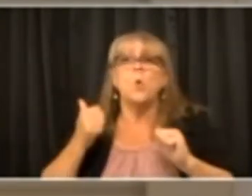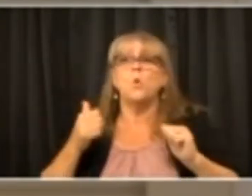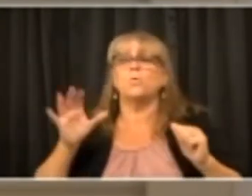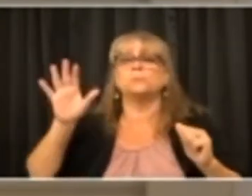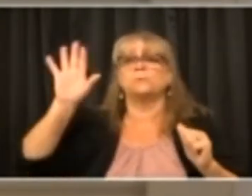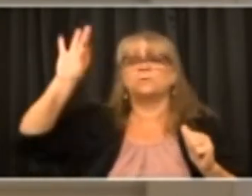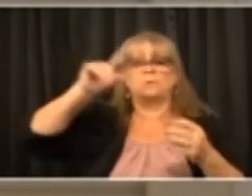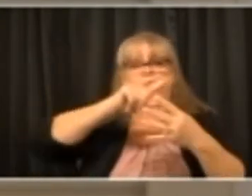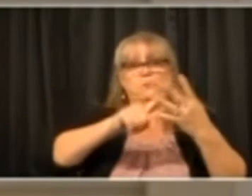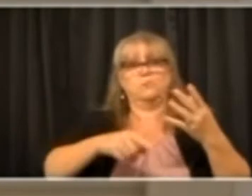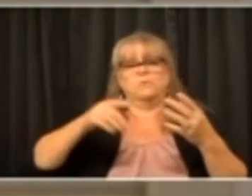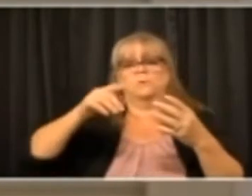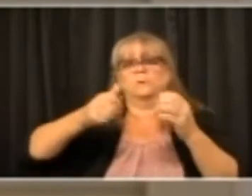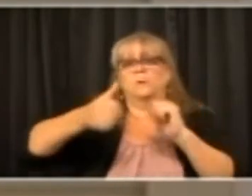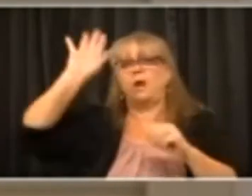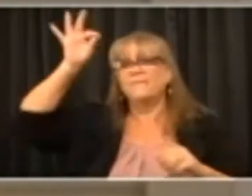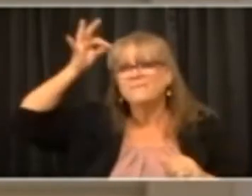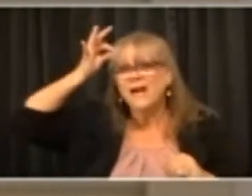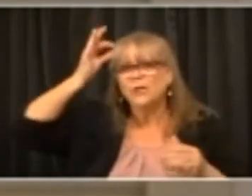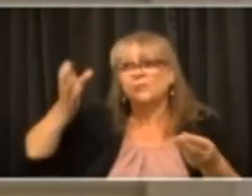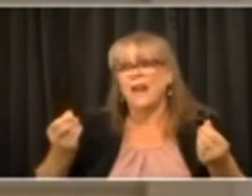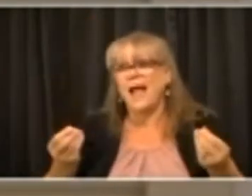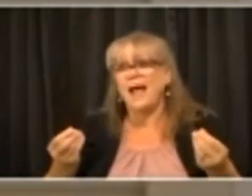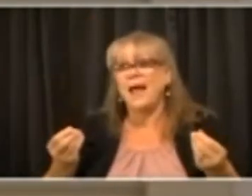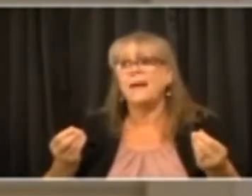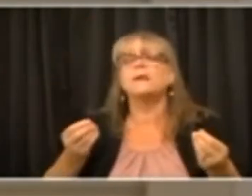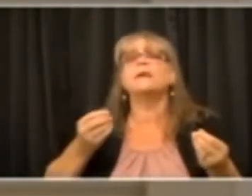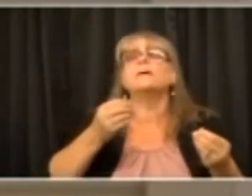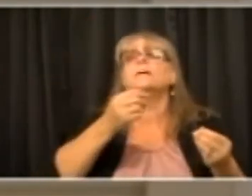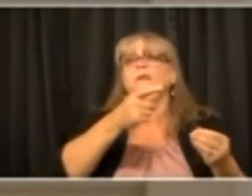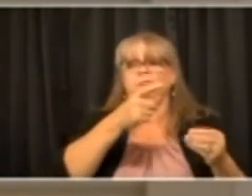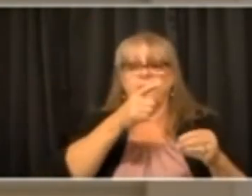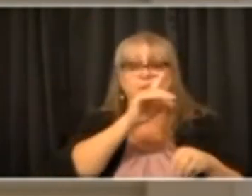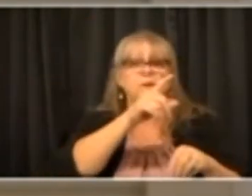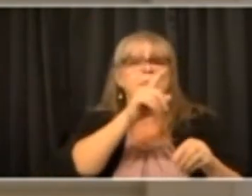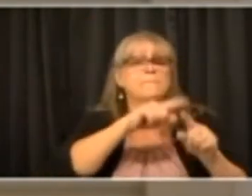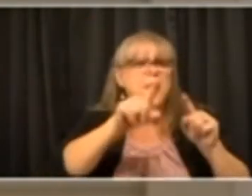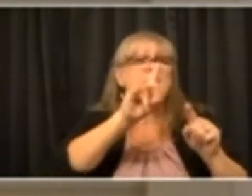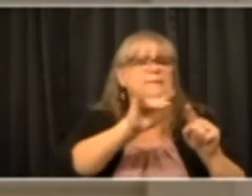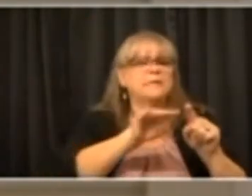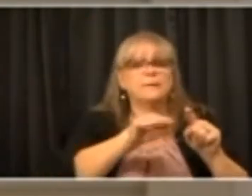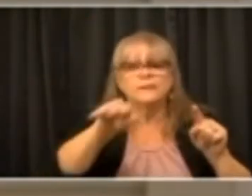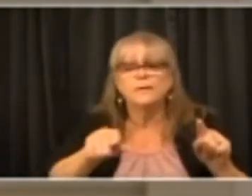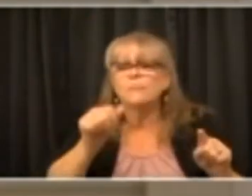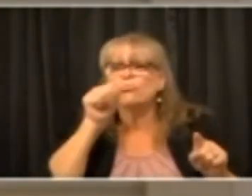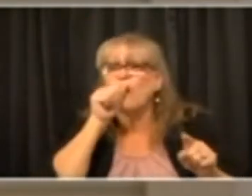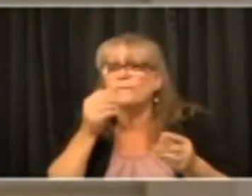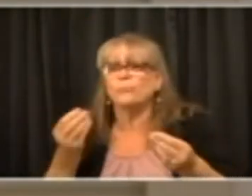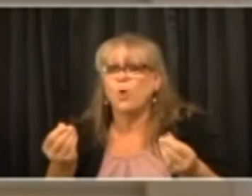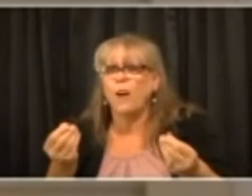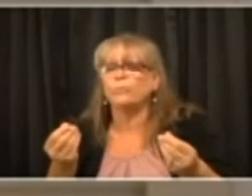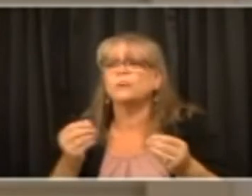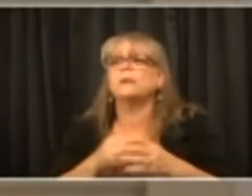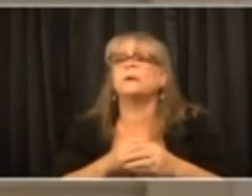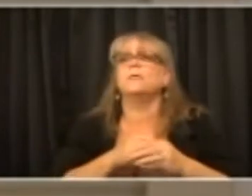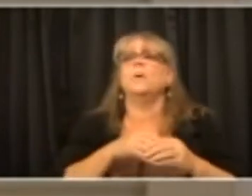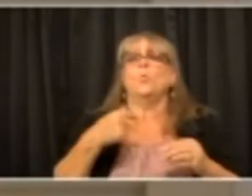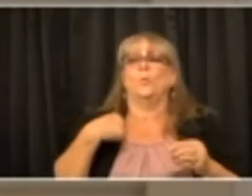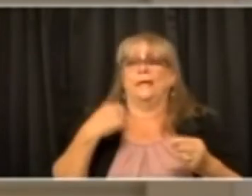of state or private land it gives us the opportunity to work with the incident management teams and to be able to sit at the table and